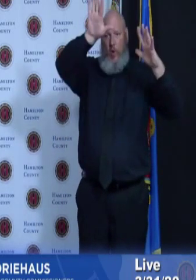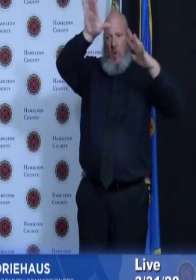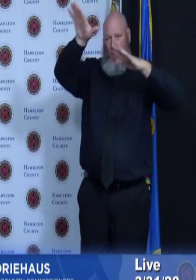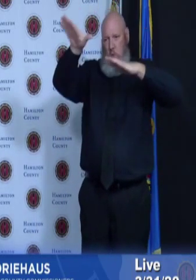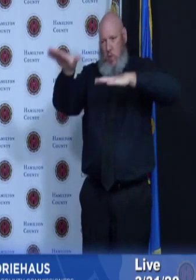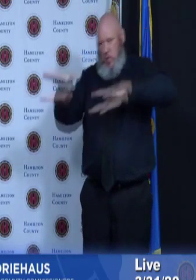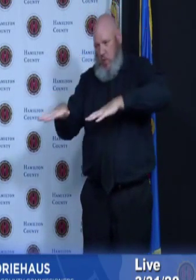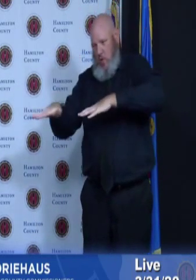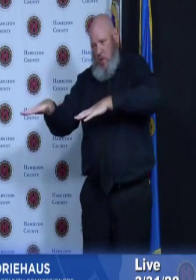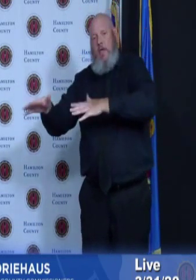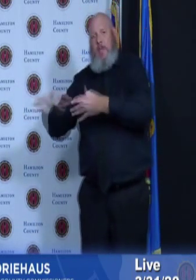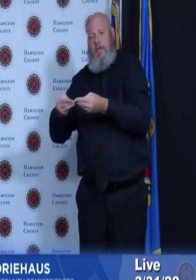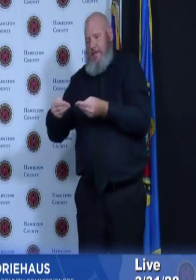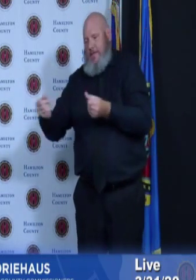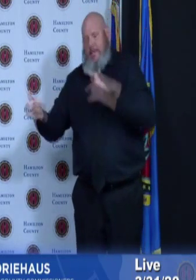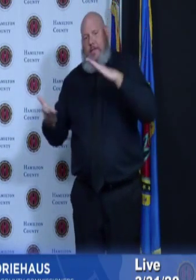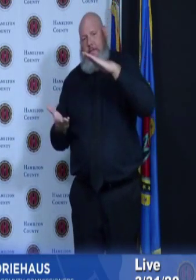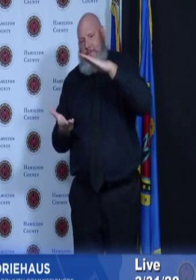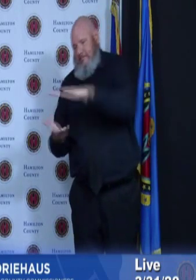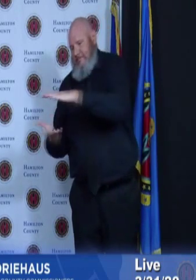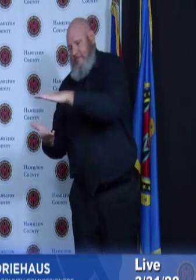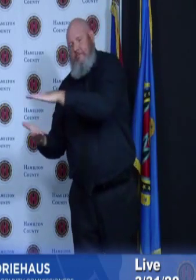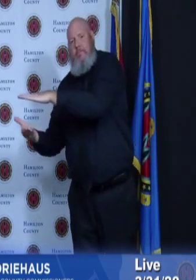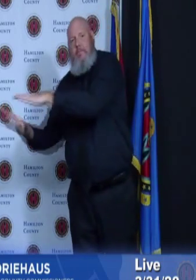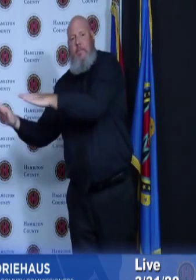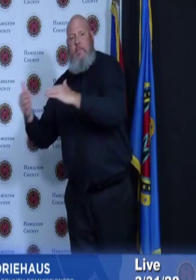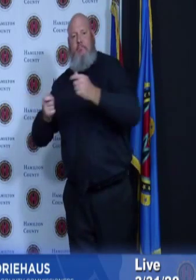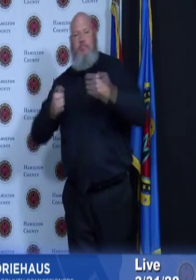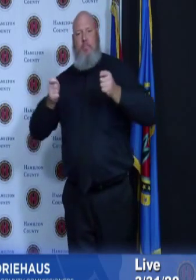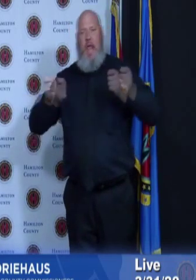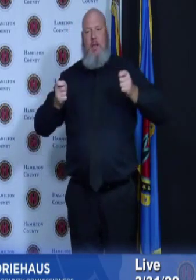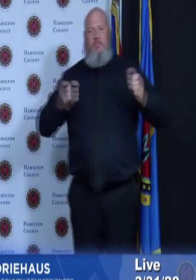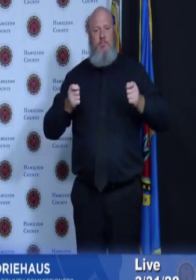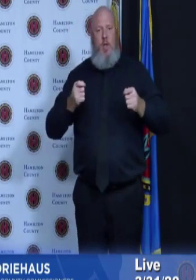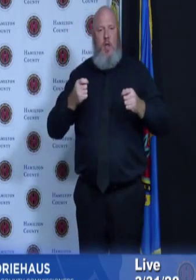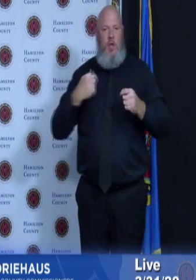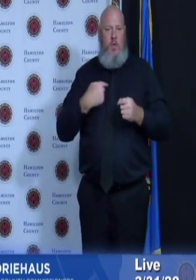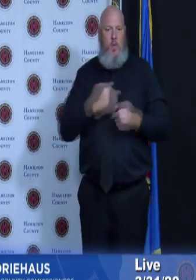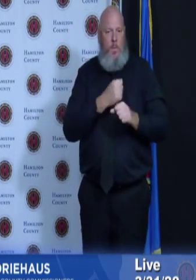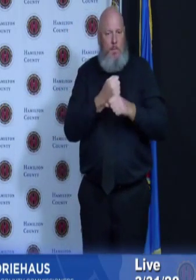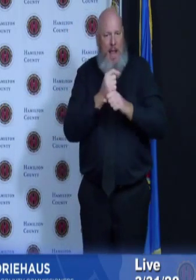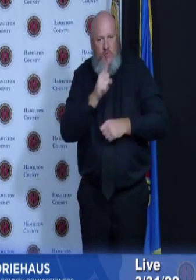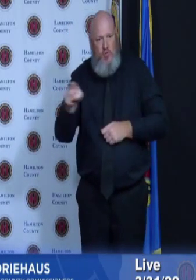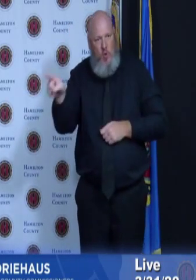trying to buy time so that some of these other things can be in place by the time